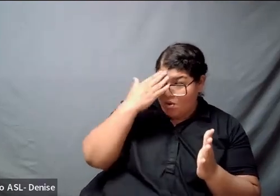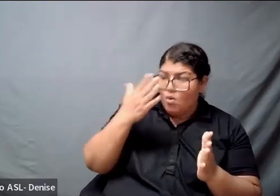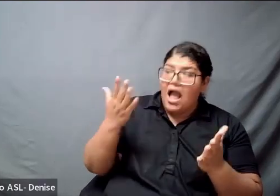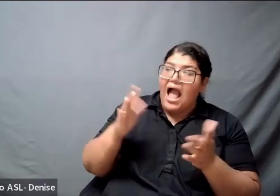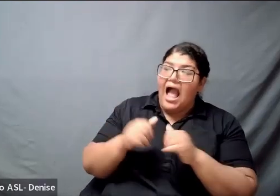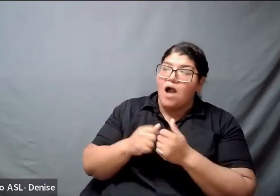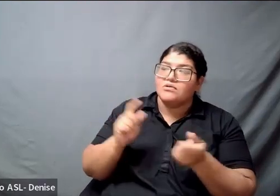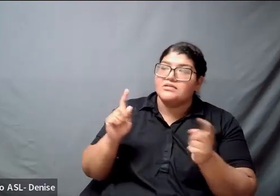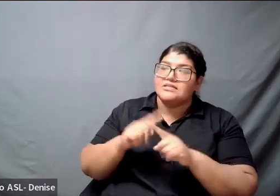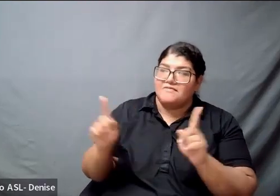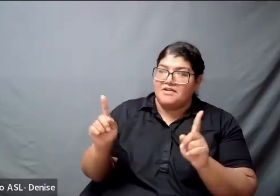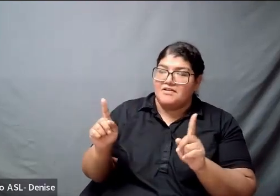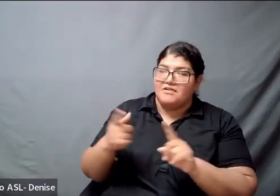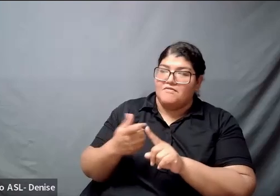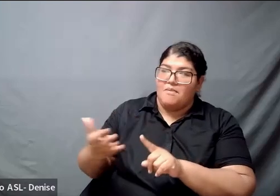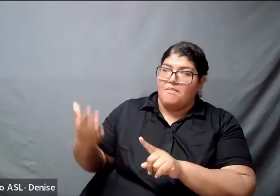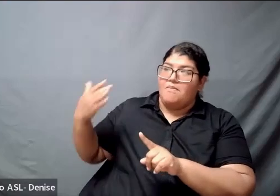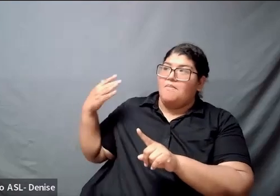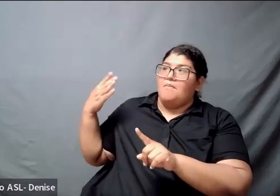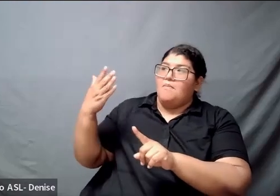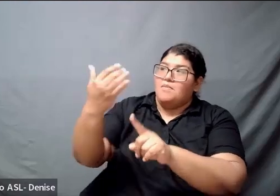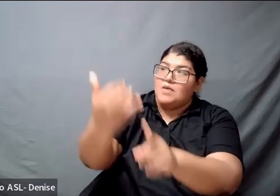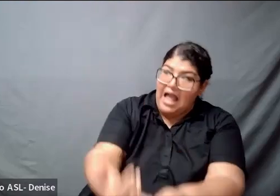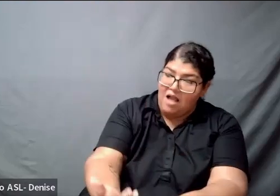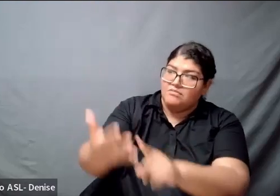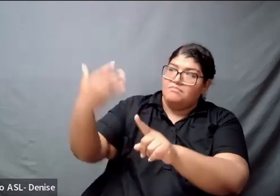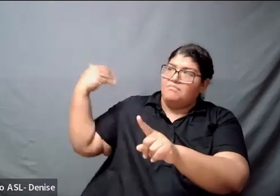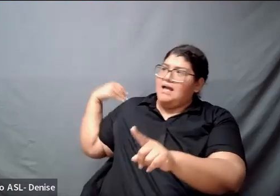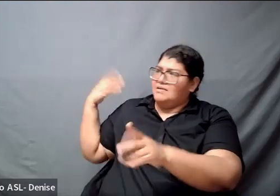Well, starting from the title I called it Girl George,